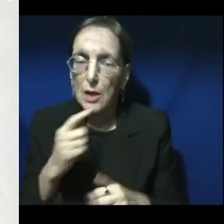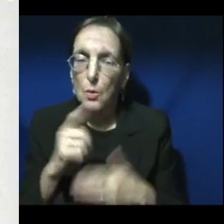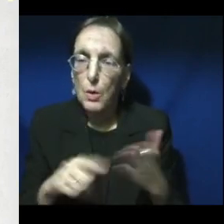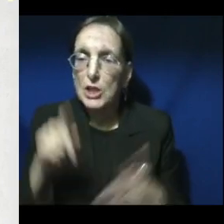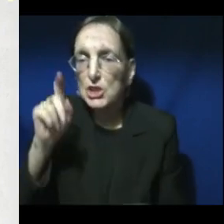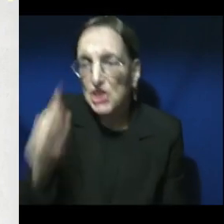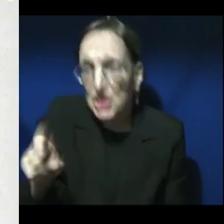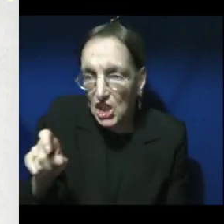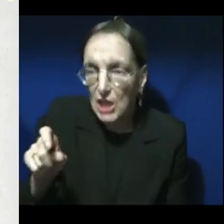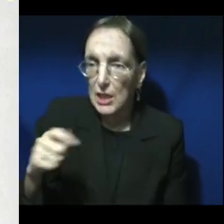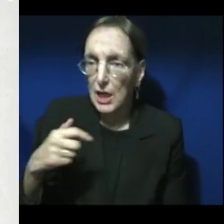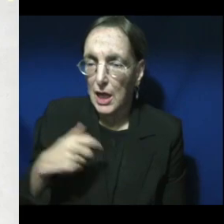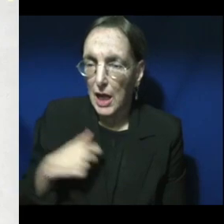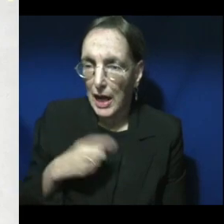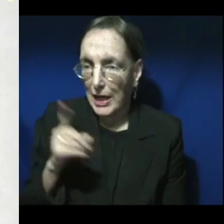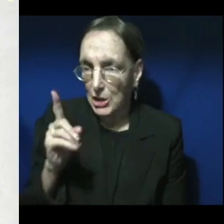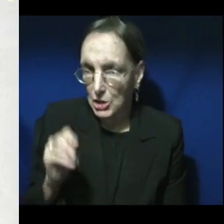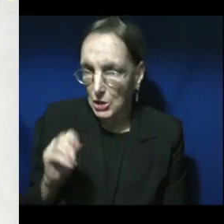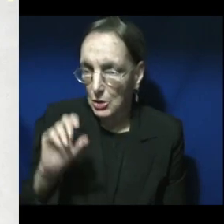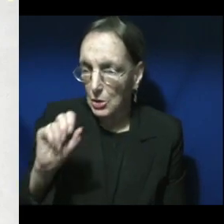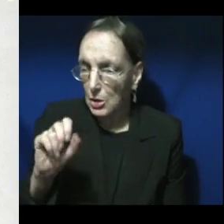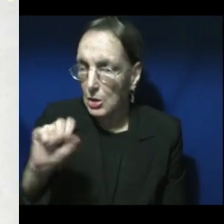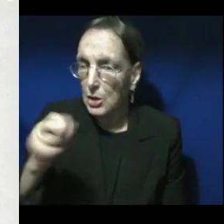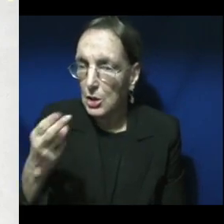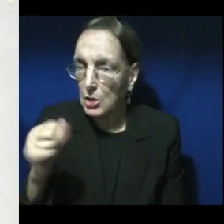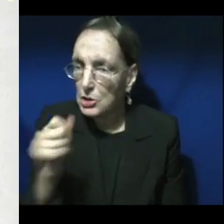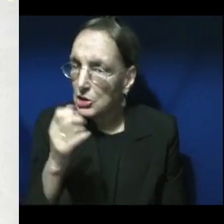didn’t encourage them to think about what they should do. They asked them to think about a